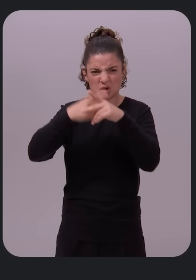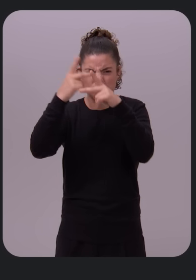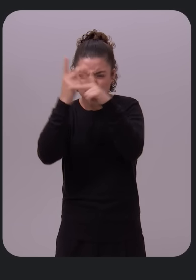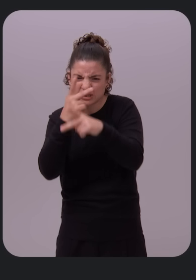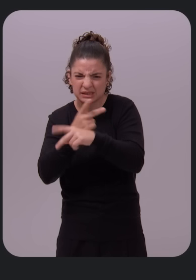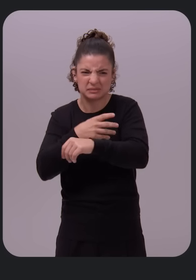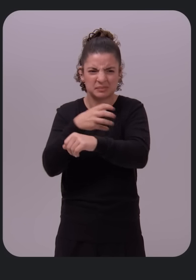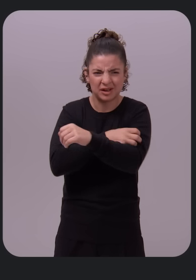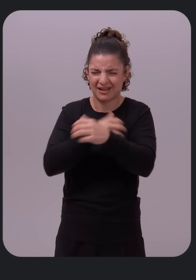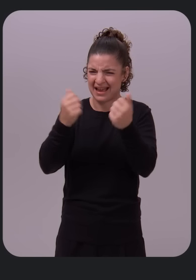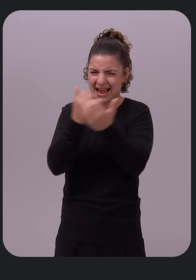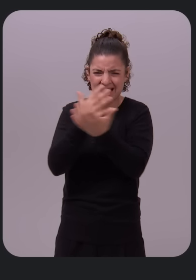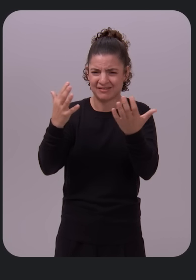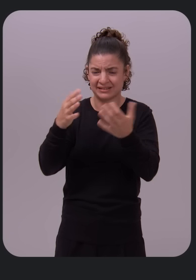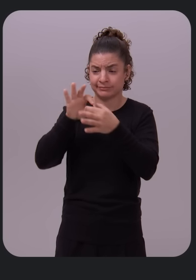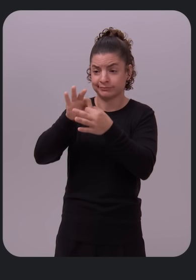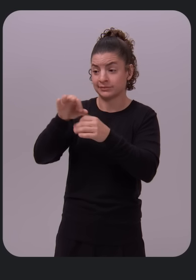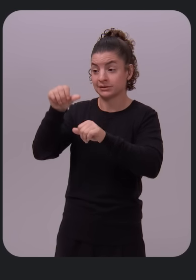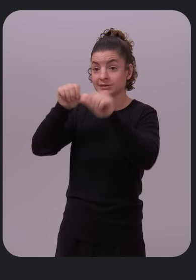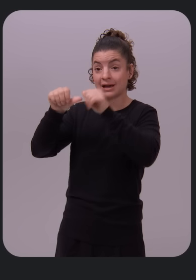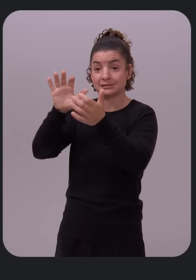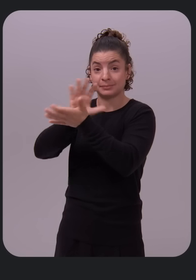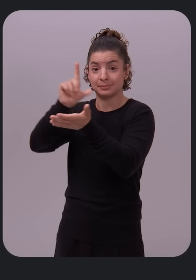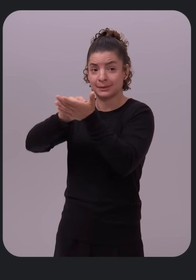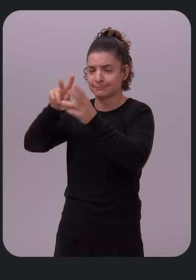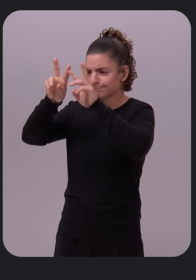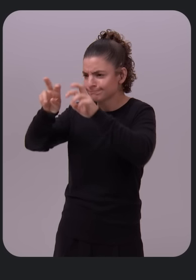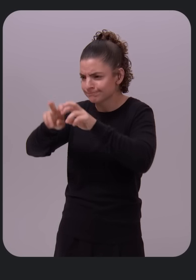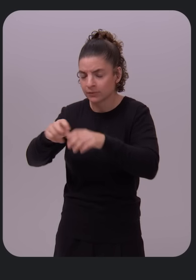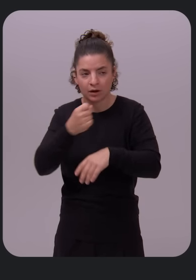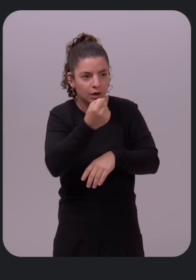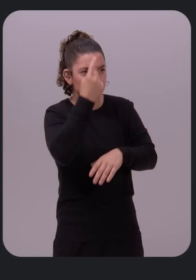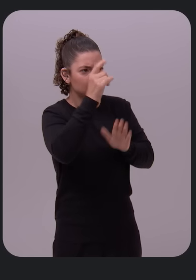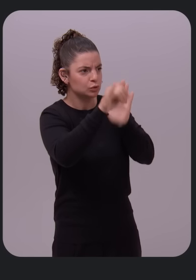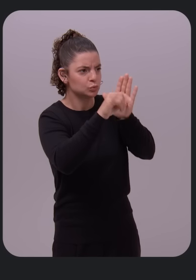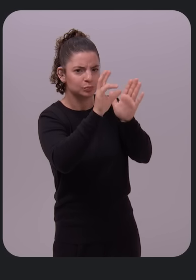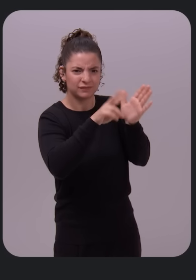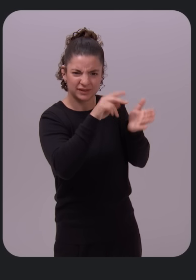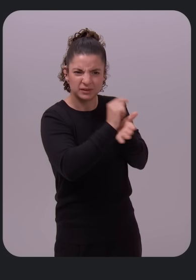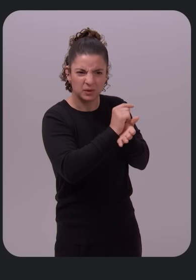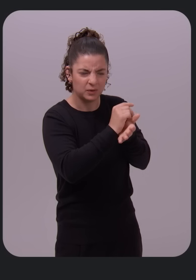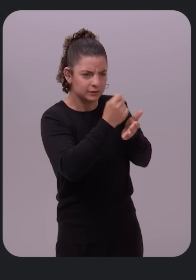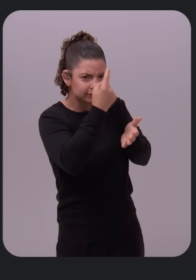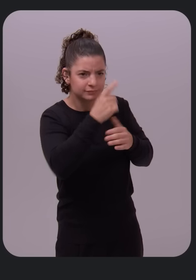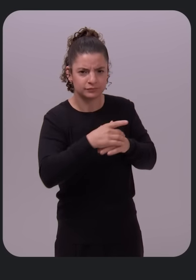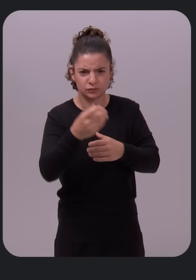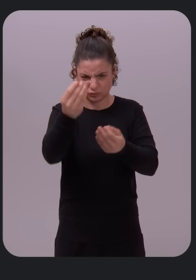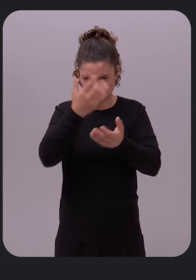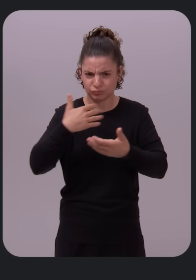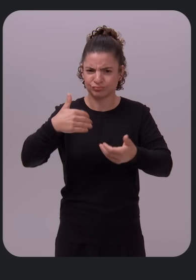from unpacking scientific papers to understanding YouTube videos. And you've told us how collaborative, insightful,